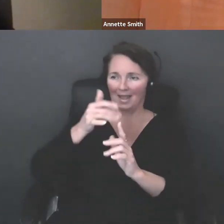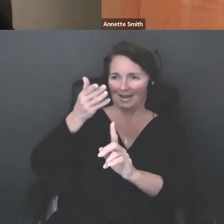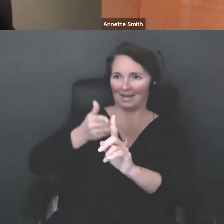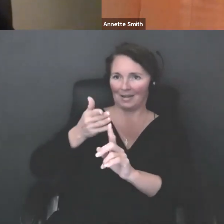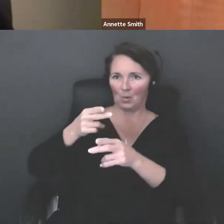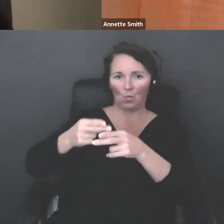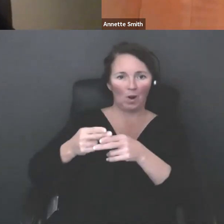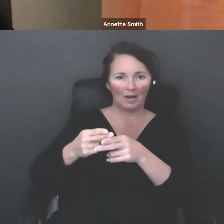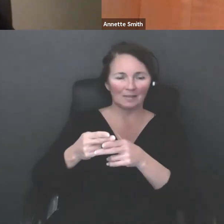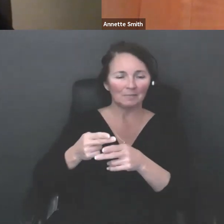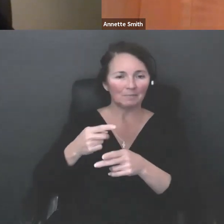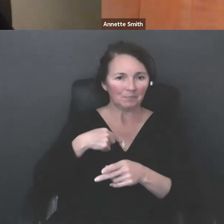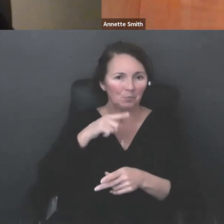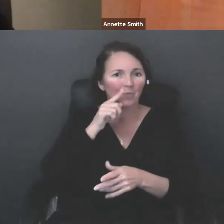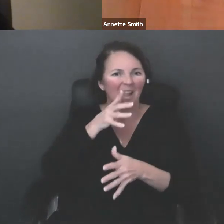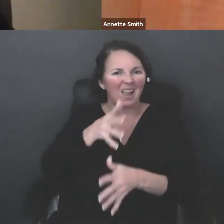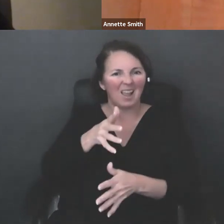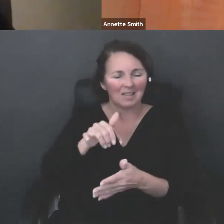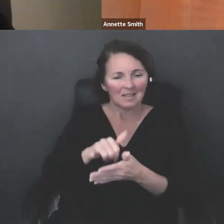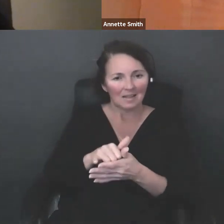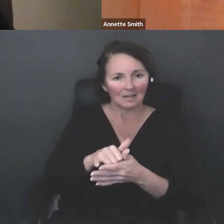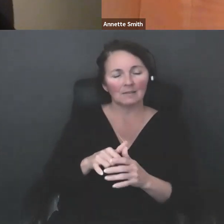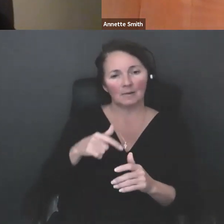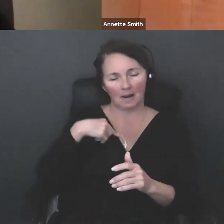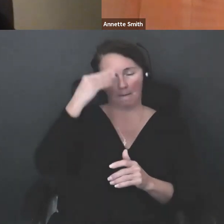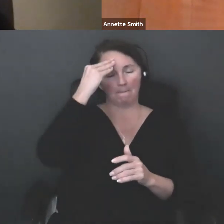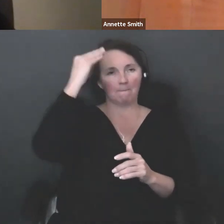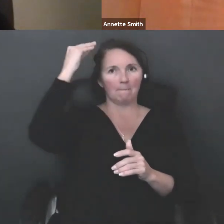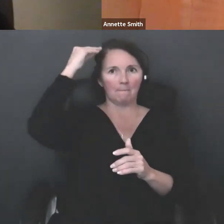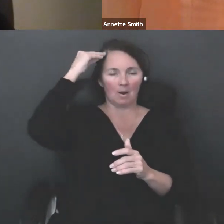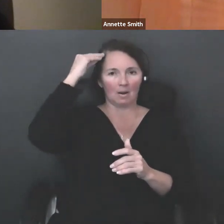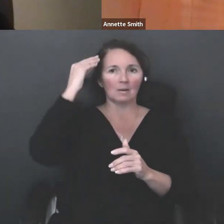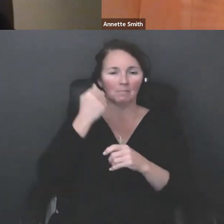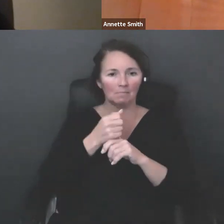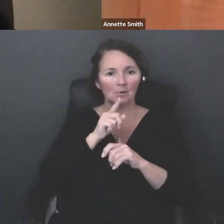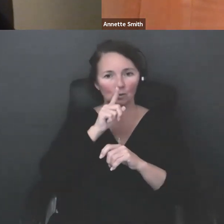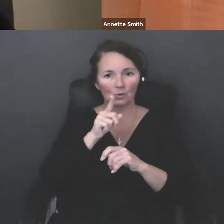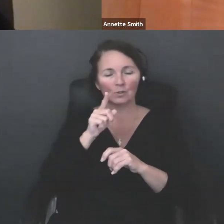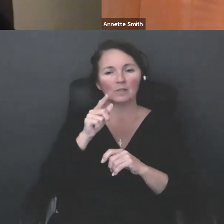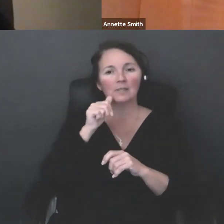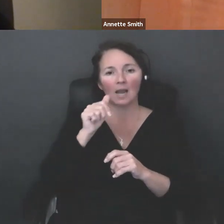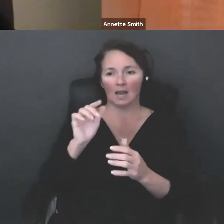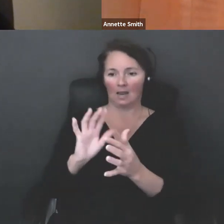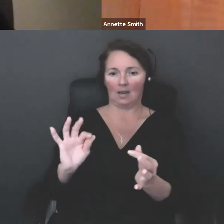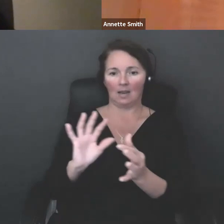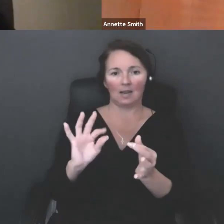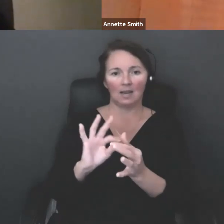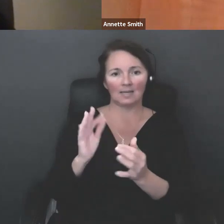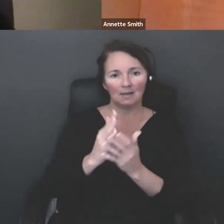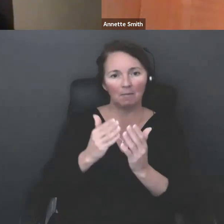the weight and who can -- who you do not know why they lost the weight. I appreciate that.